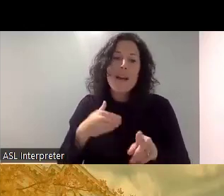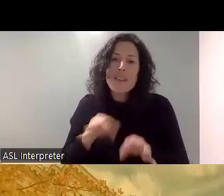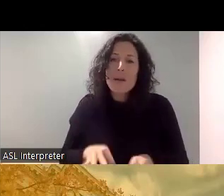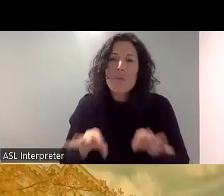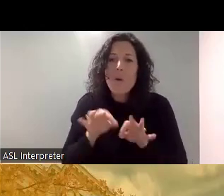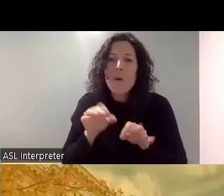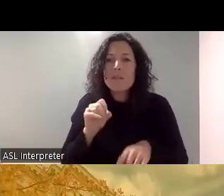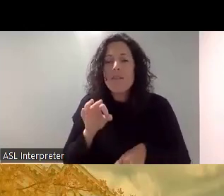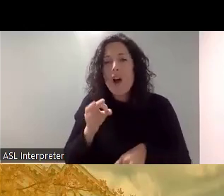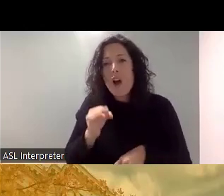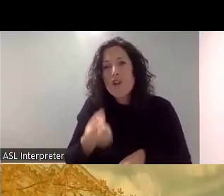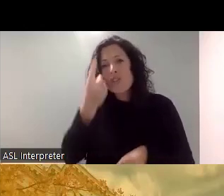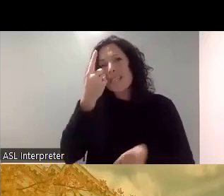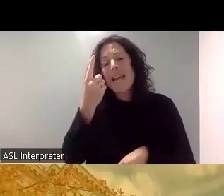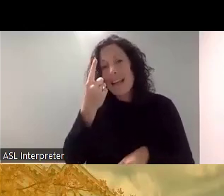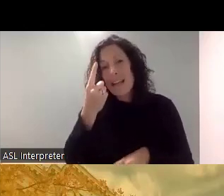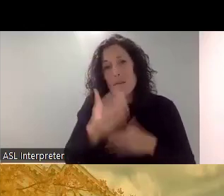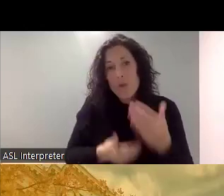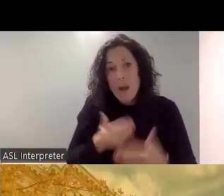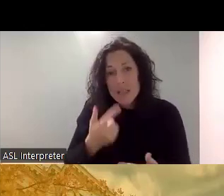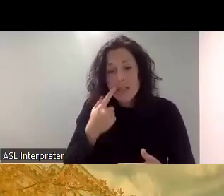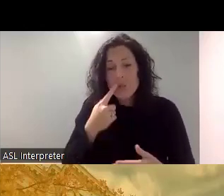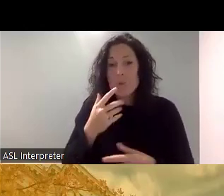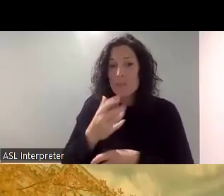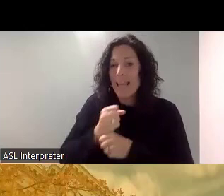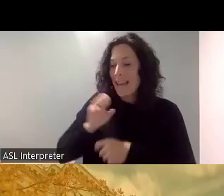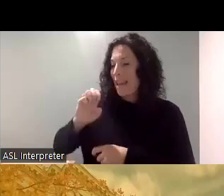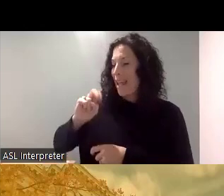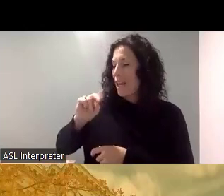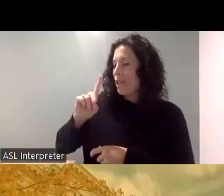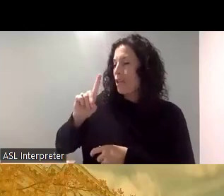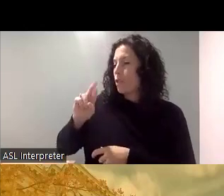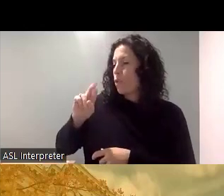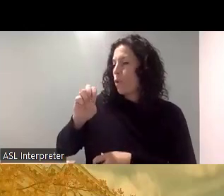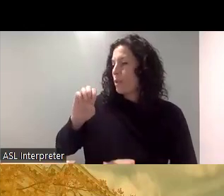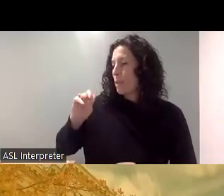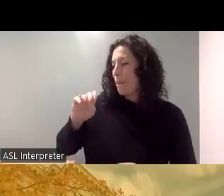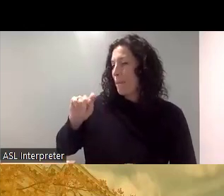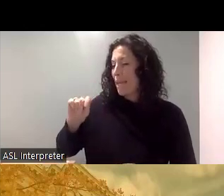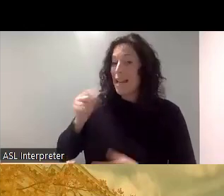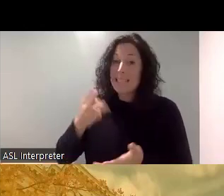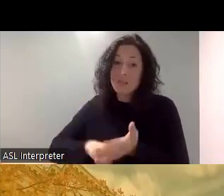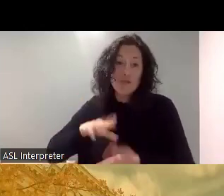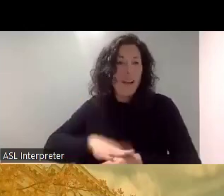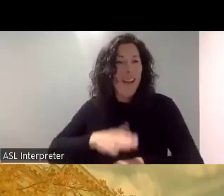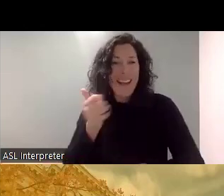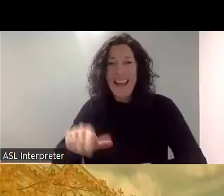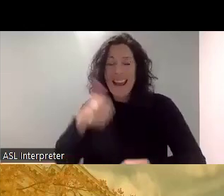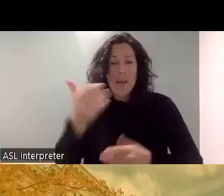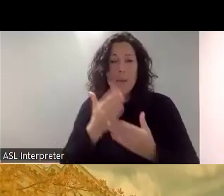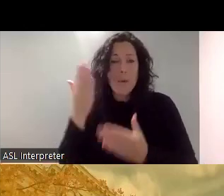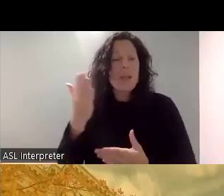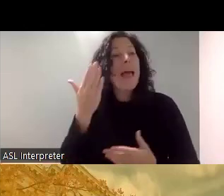what the process is to get an endorsement, a signature on any proposal. Every university does it differently